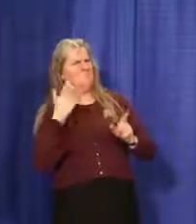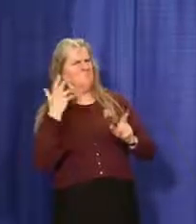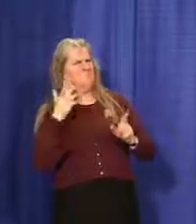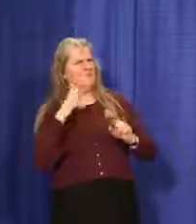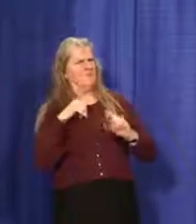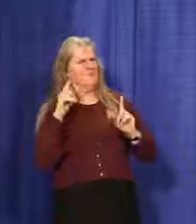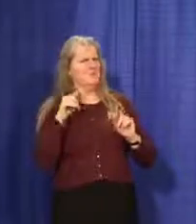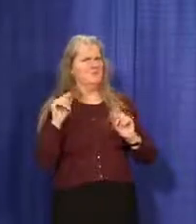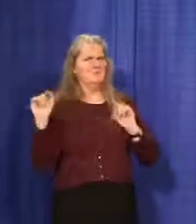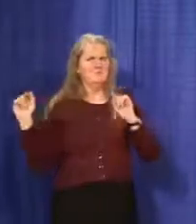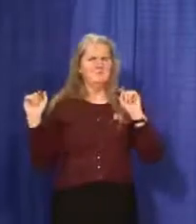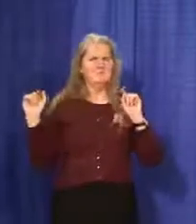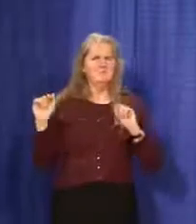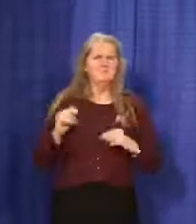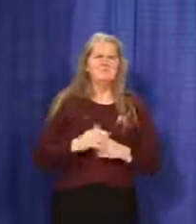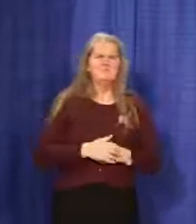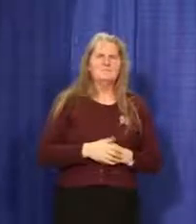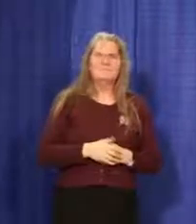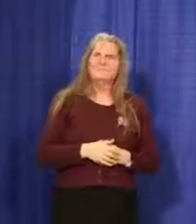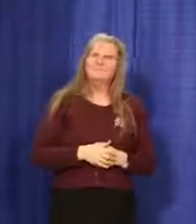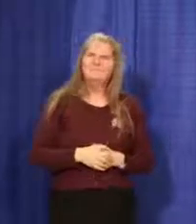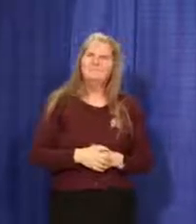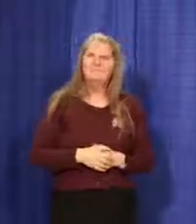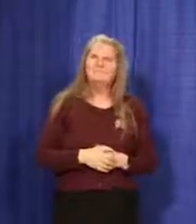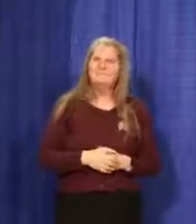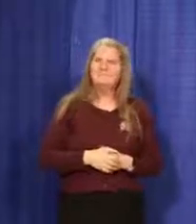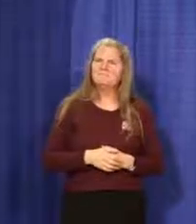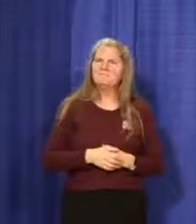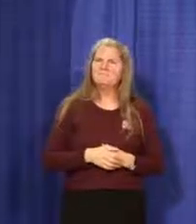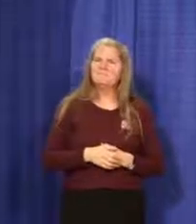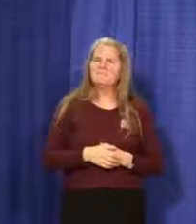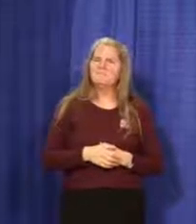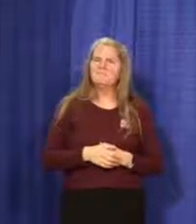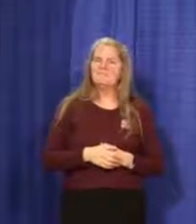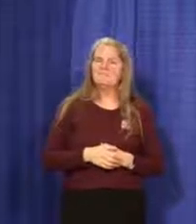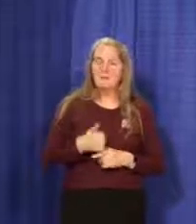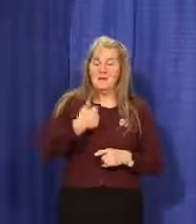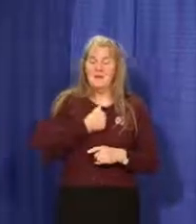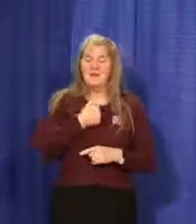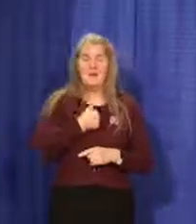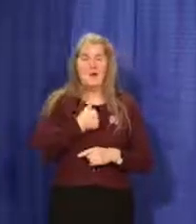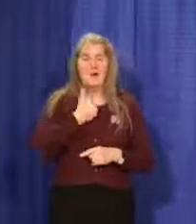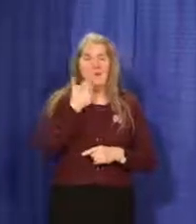Yeah... I know I am not going to know